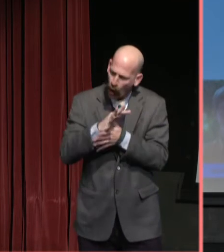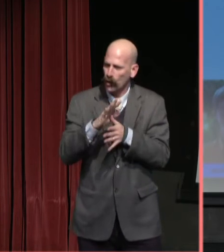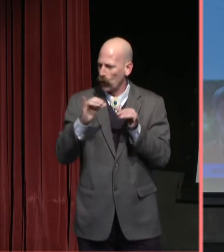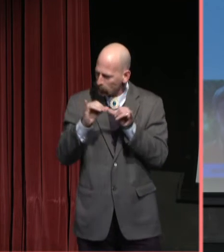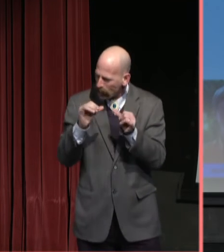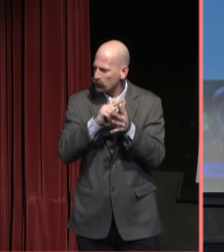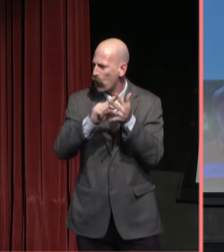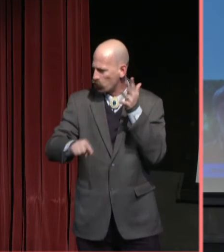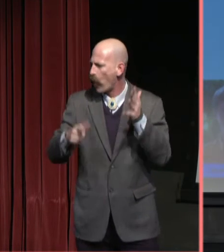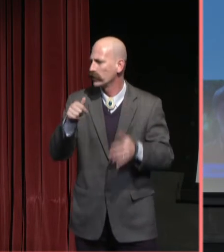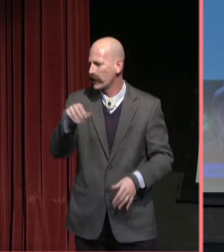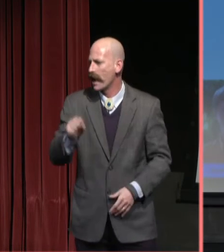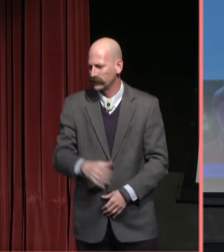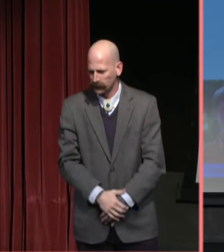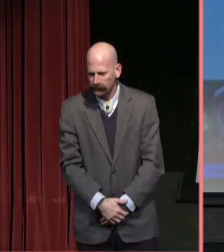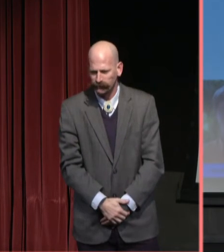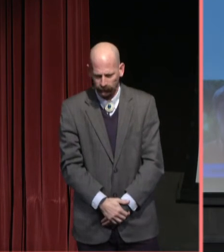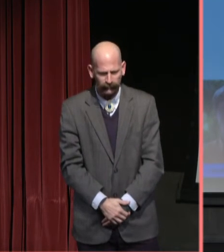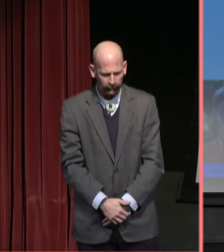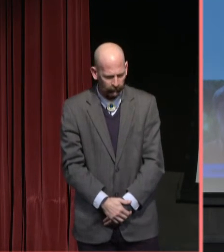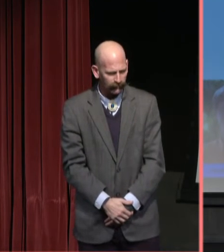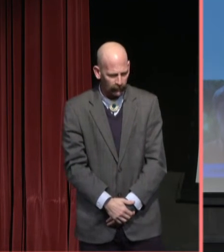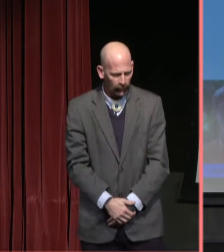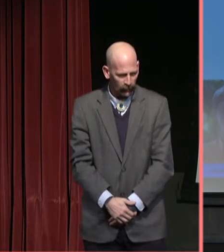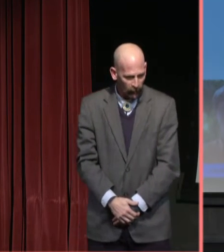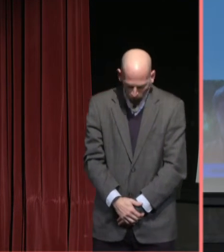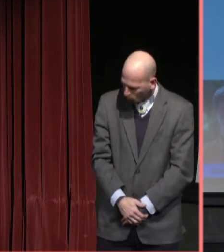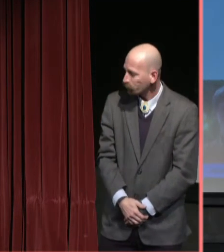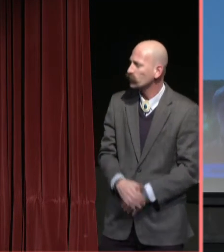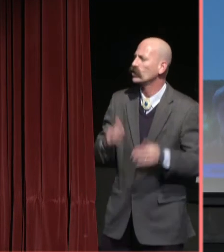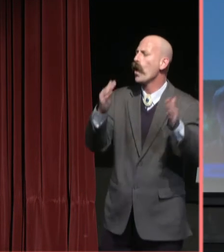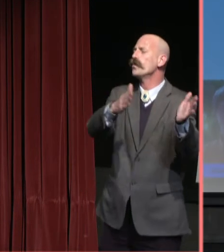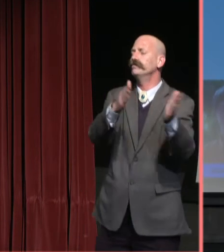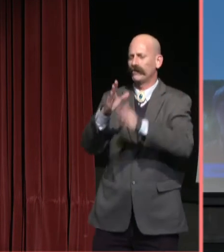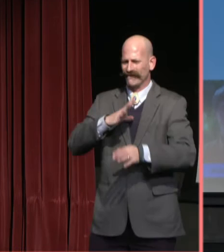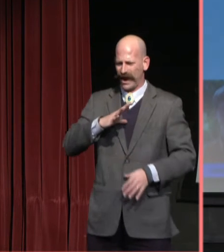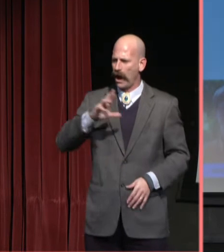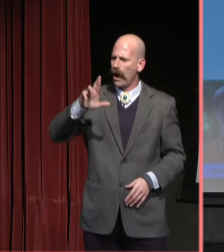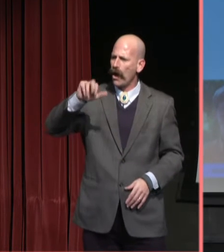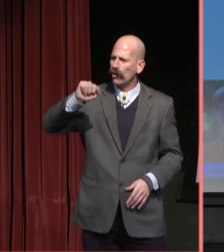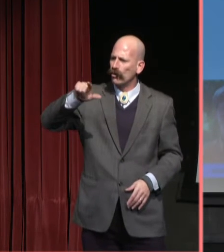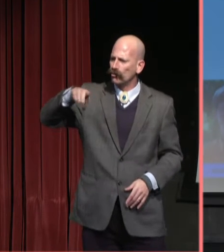Okay, let's get back to the atmosphere and the science. So then Ralph Keeling came along 30 years later